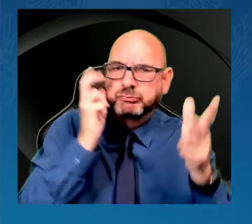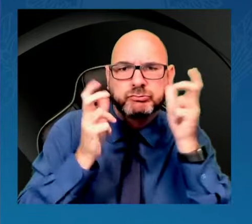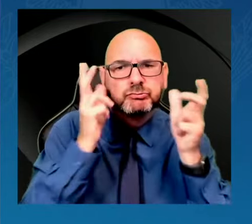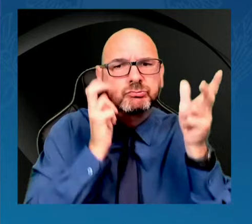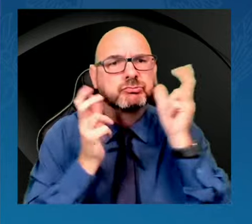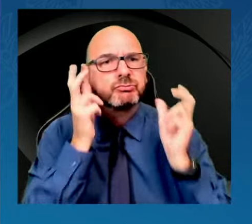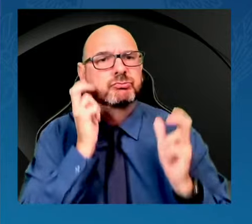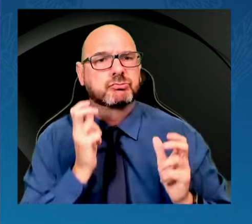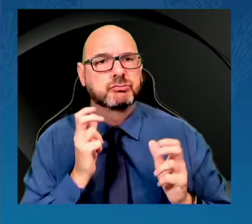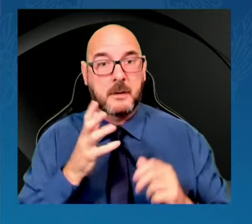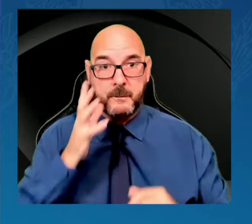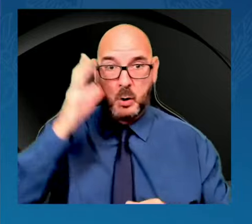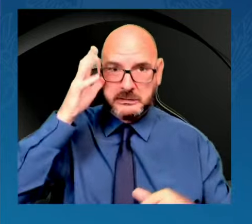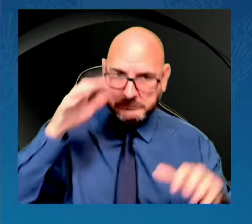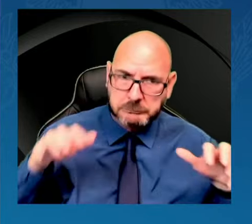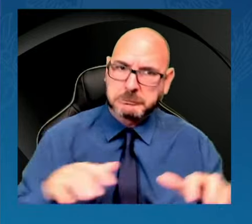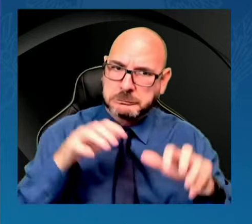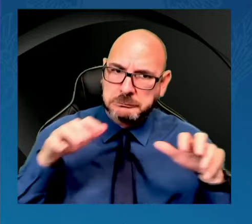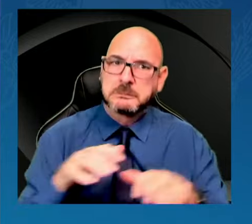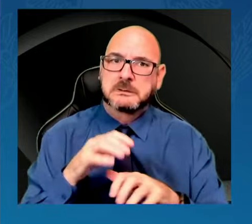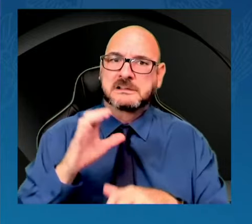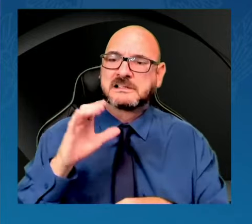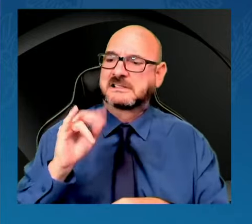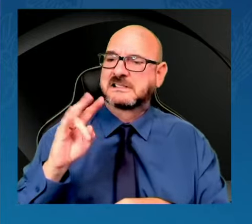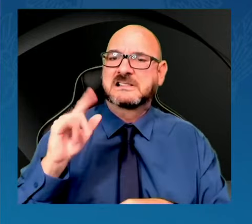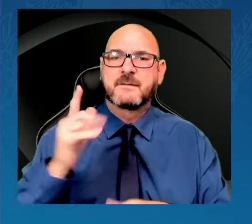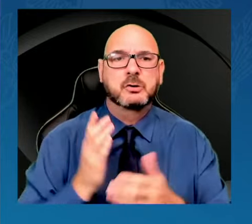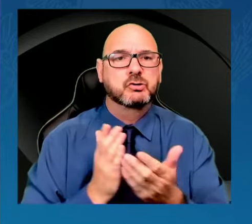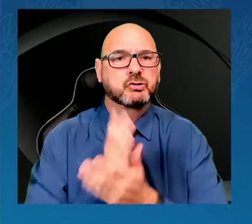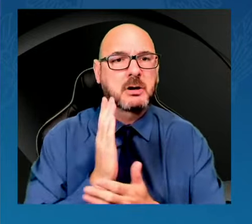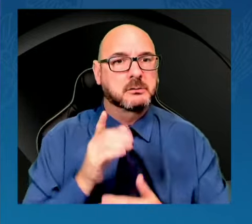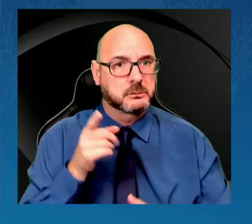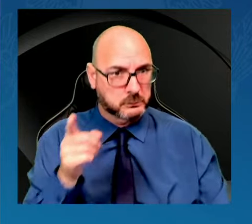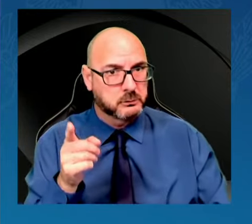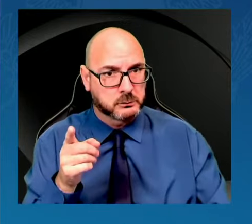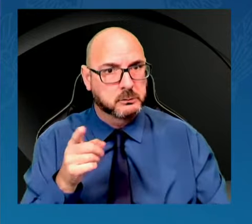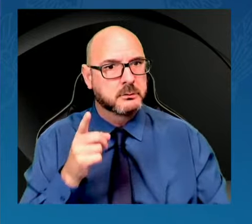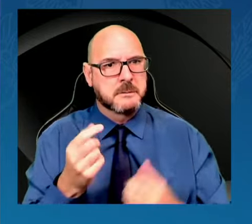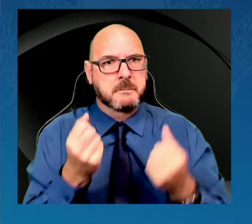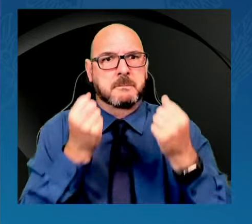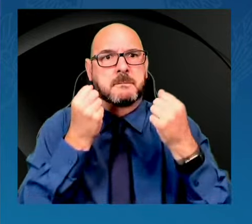And, of course, that being a bunch of folks who were marching and shouting for equality and justice.